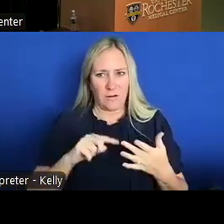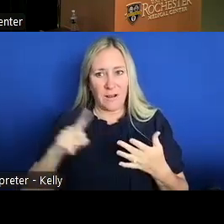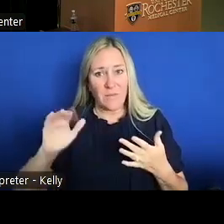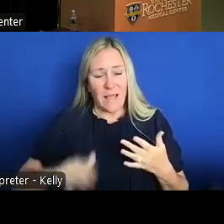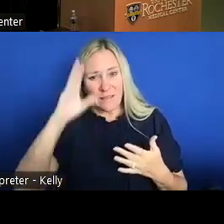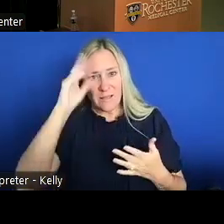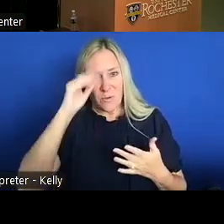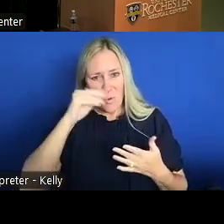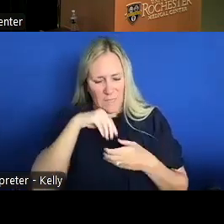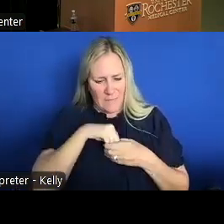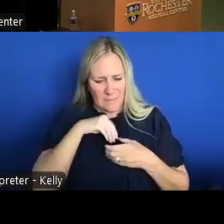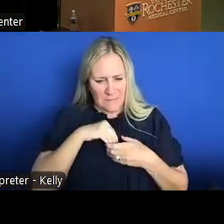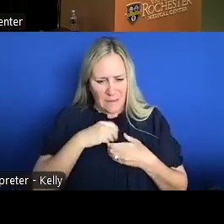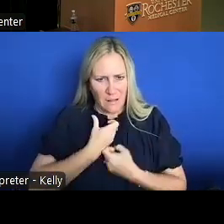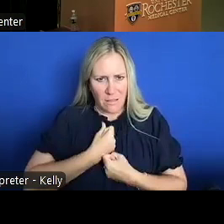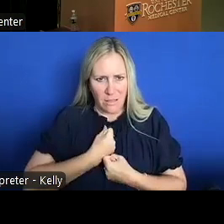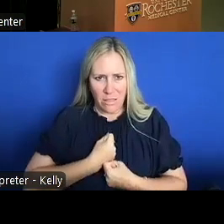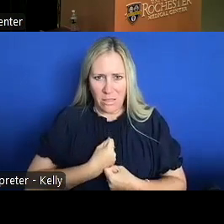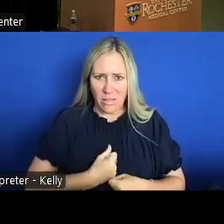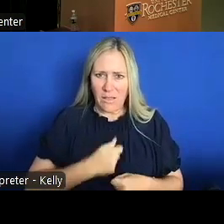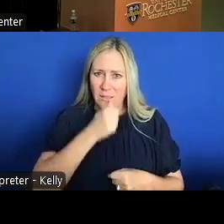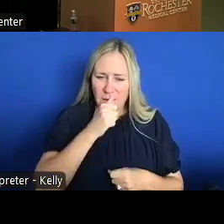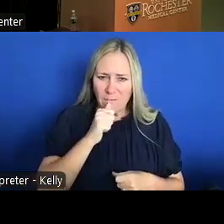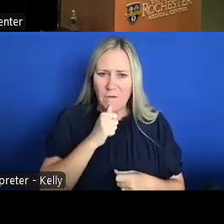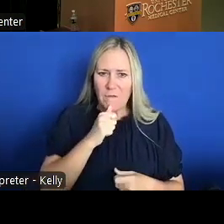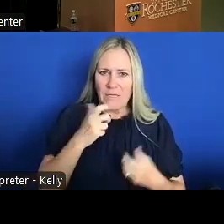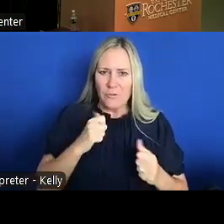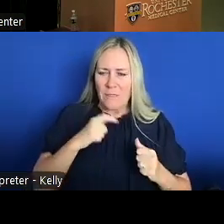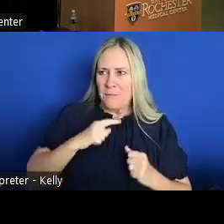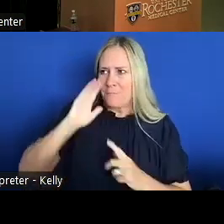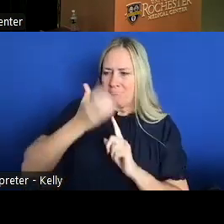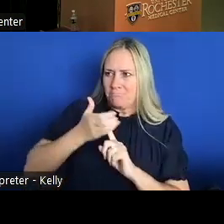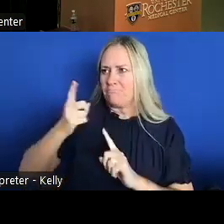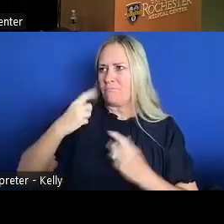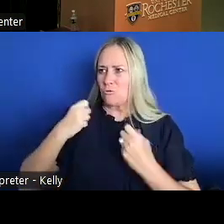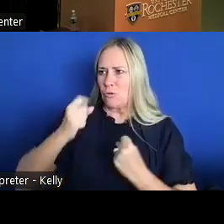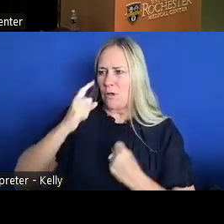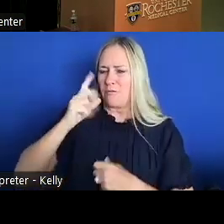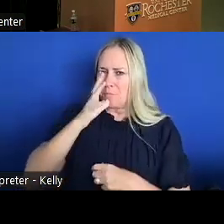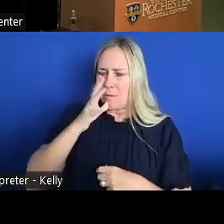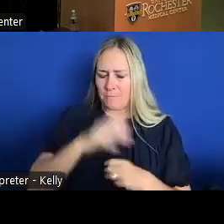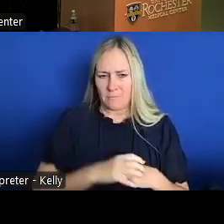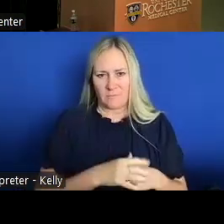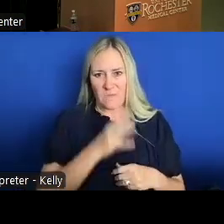inside and holding it in to be strong for his mother she was alone in her grief and so she